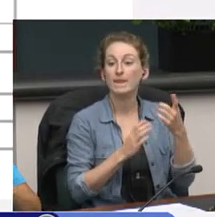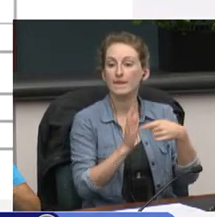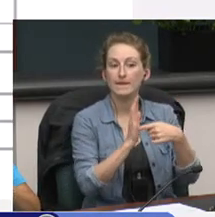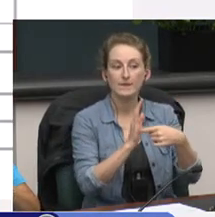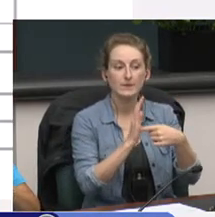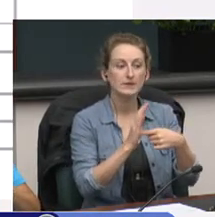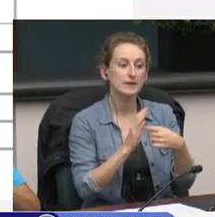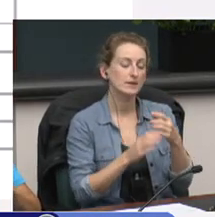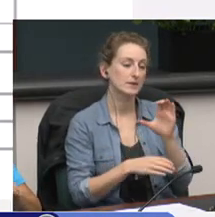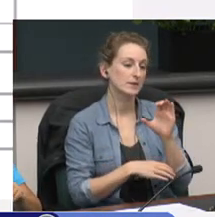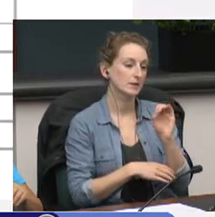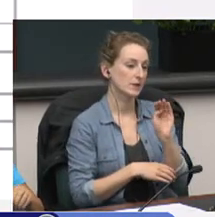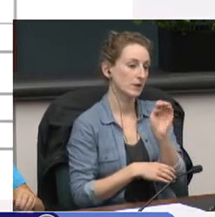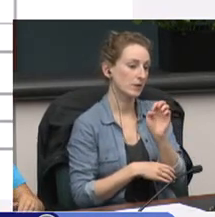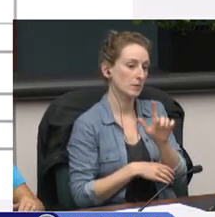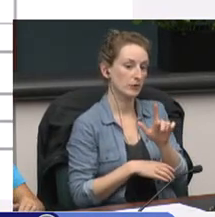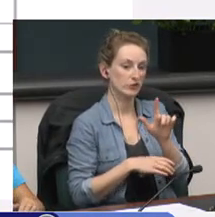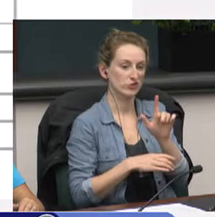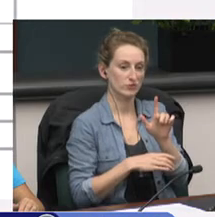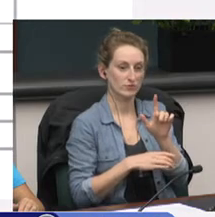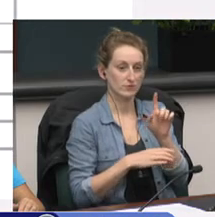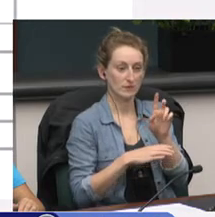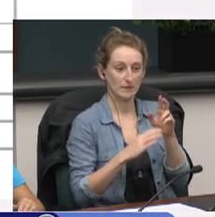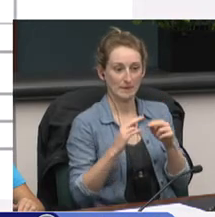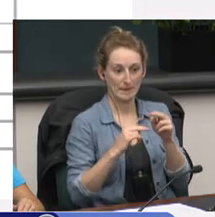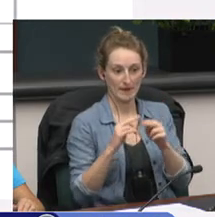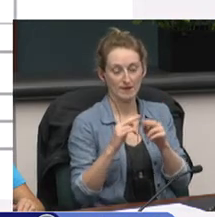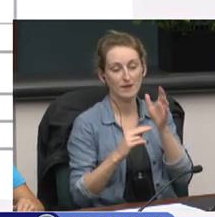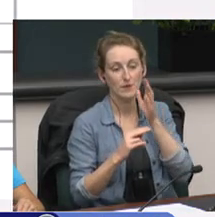helps understand which part of the code would apply and not again new